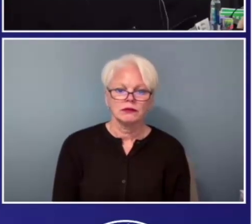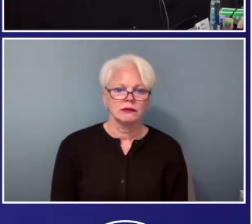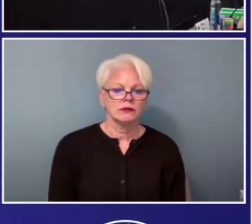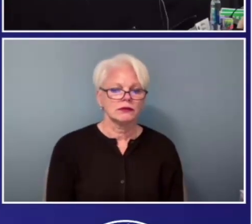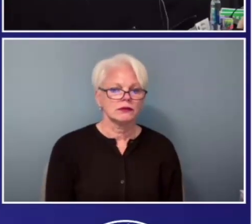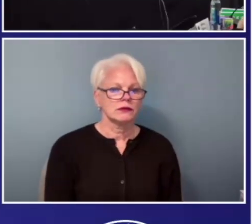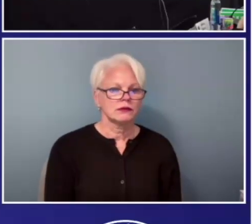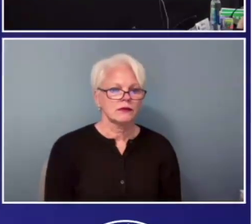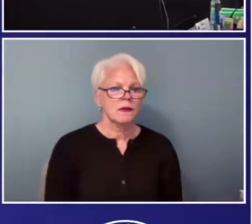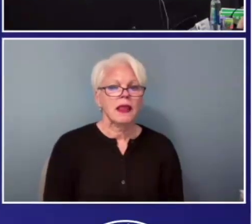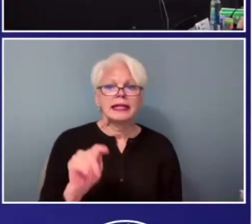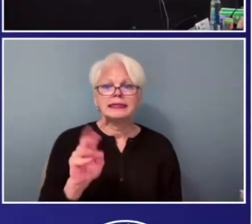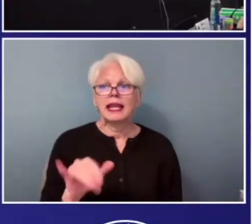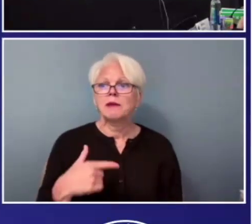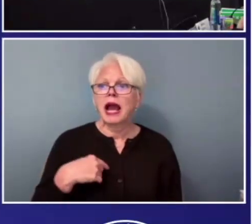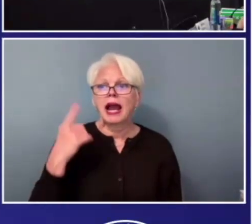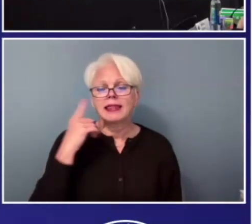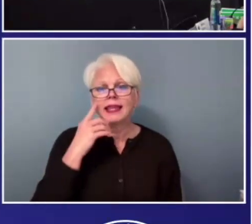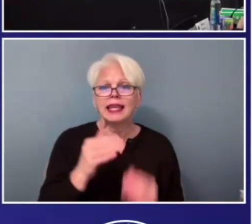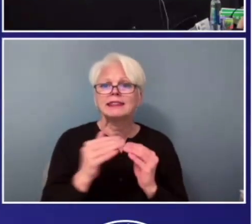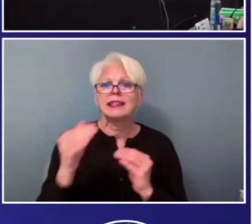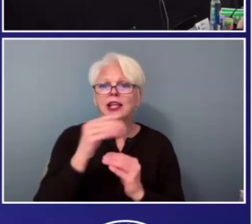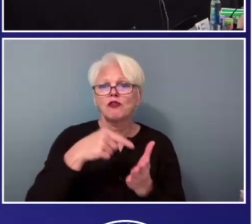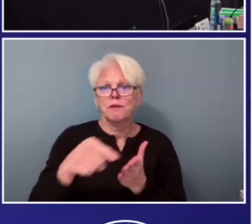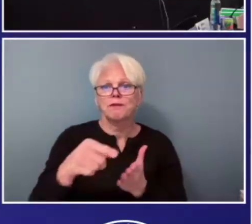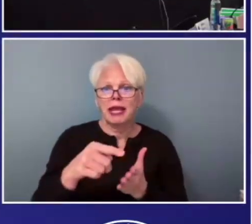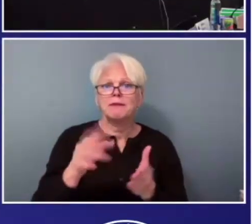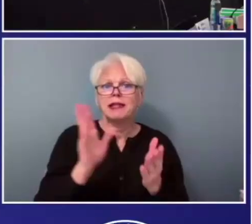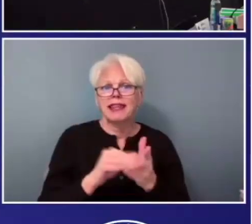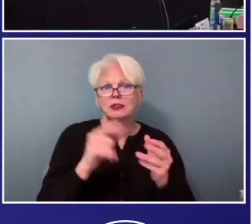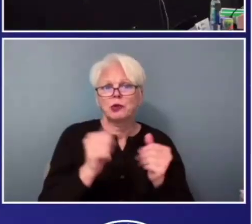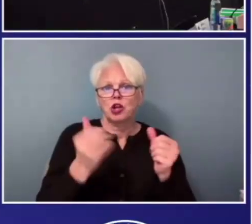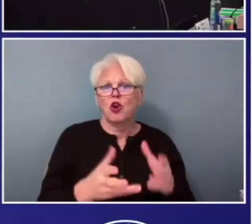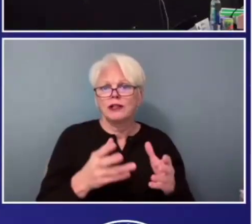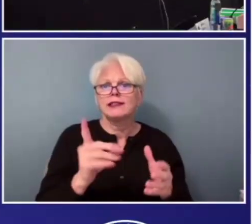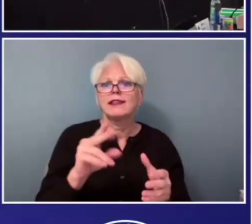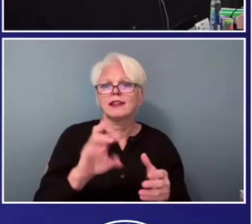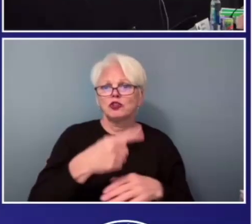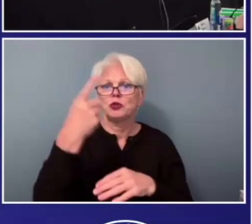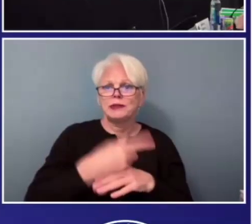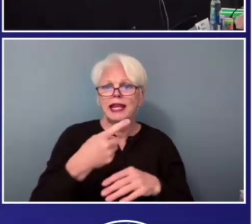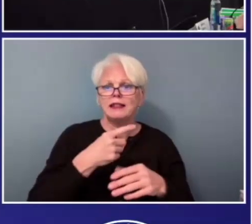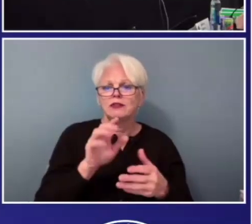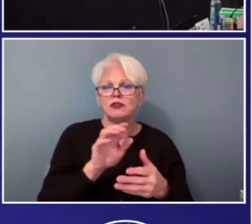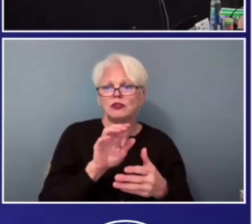I believe it is the overpayment that advances the due date that you are concerned about. That is what this is